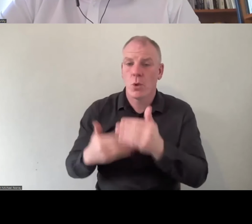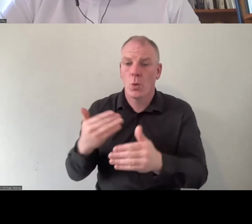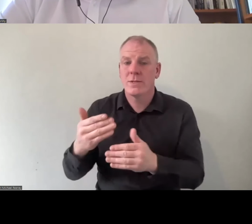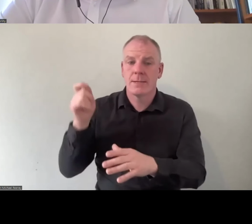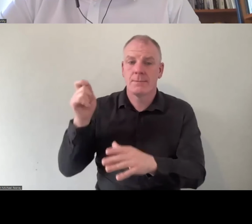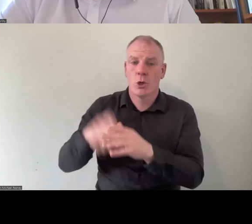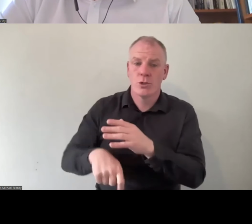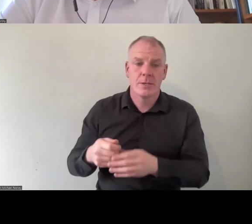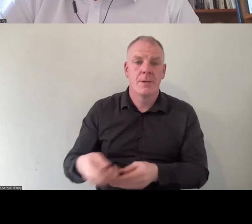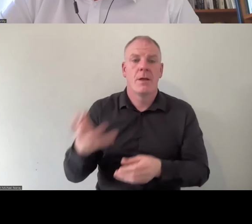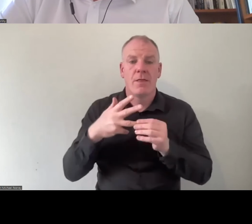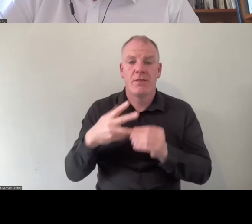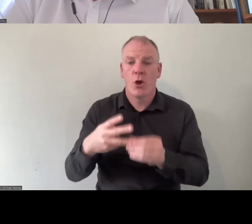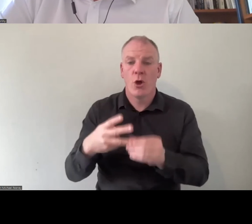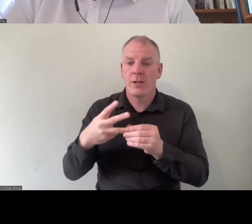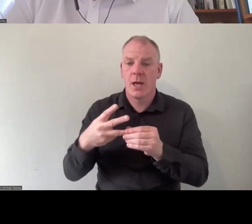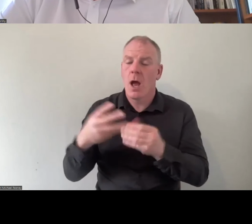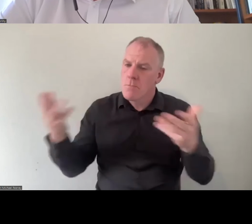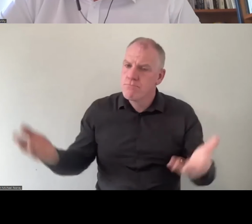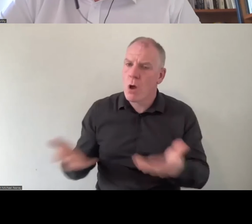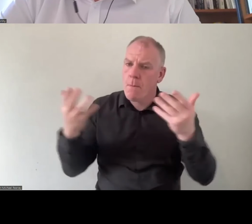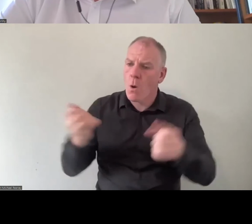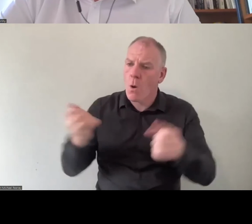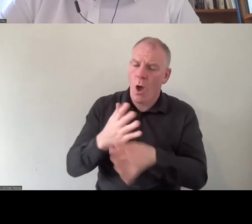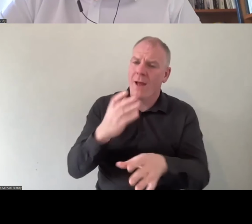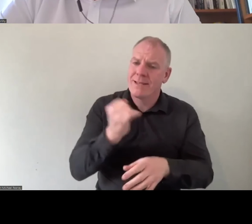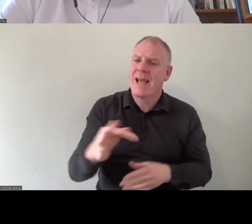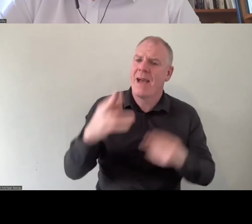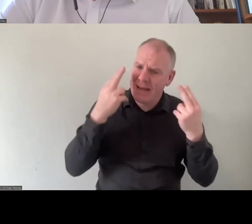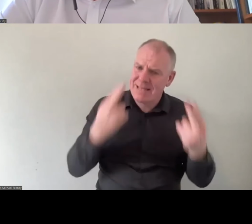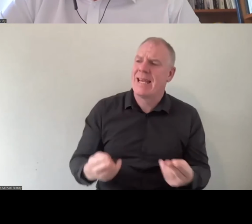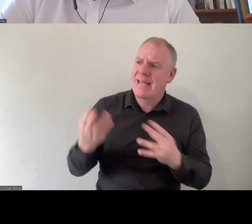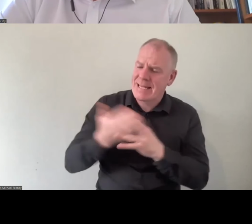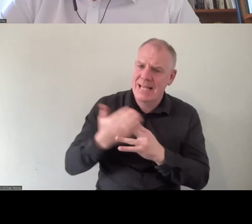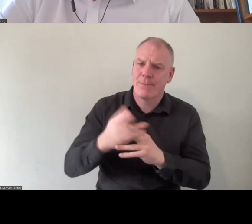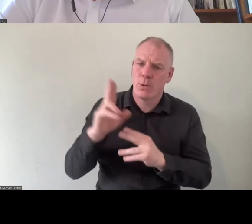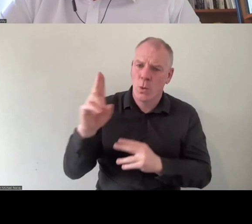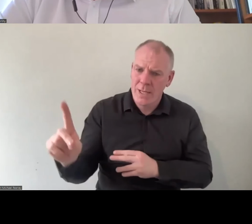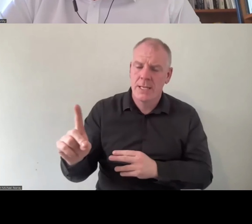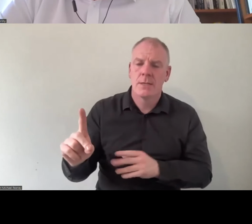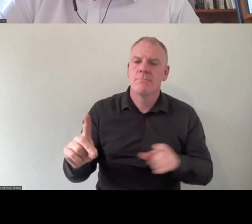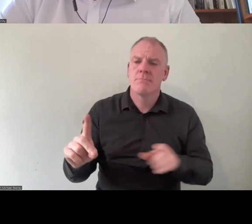and then promote this requirement to all your staff, all your colleagues, so make sure your colleagues are aware of the requirements